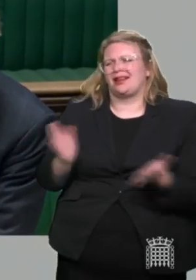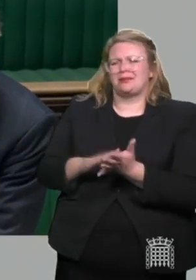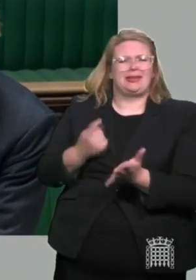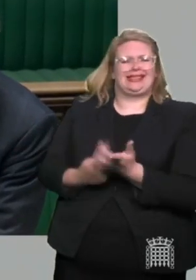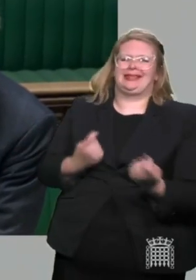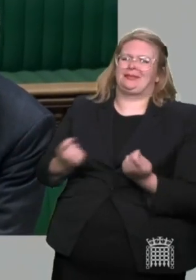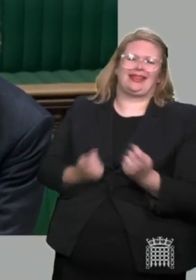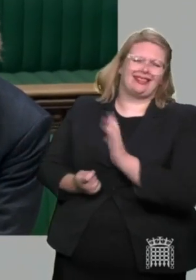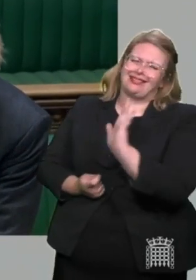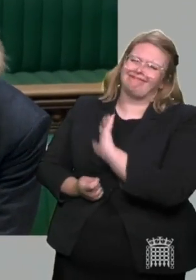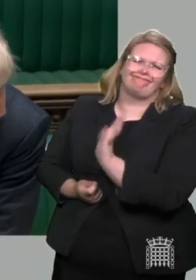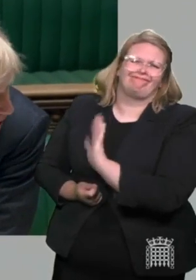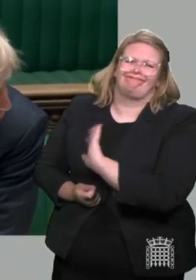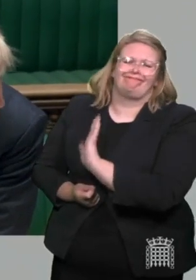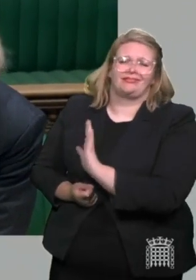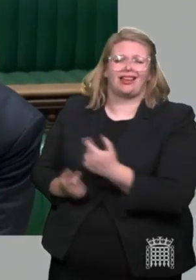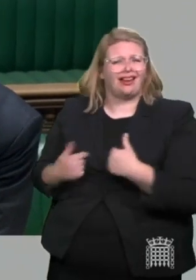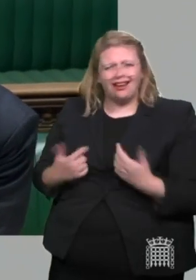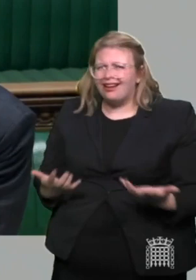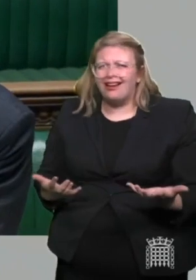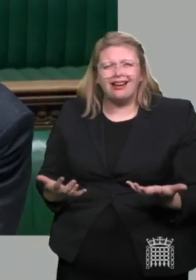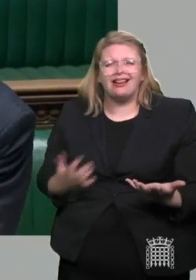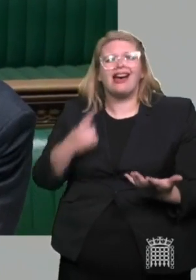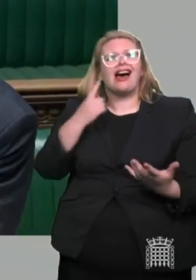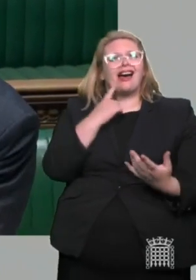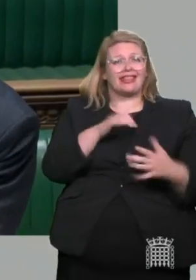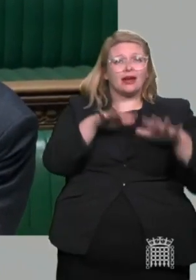breaking point is the credulity of the public. The right hon. and learned Gentleman has half an hour